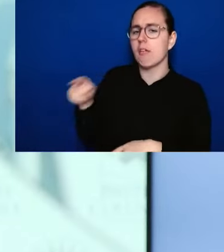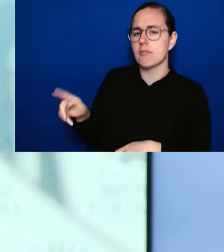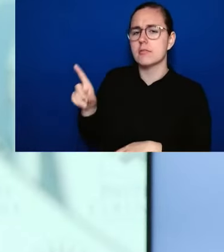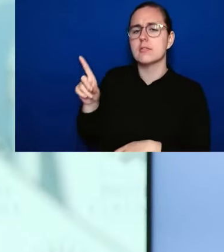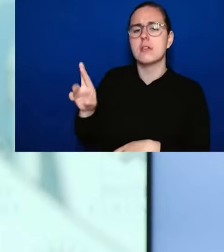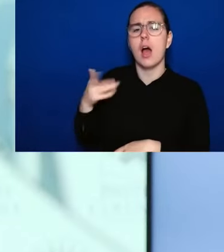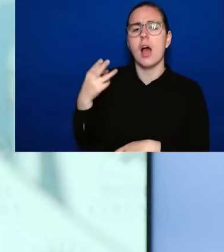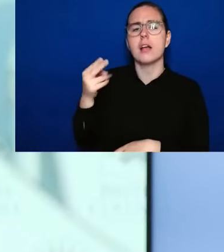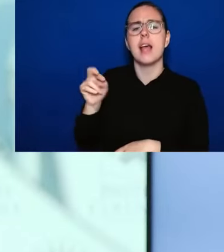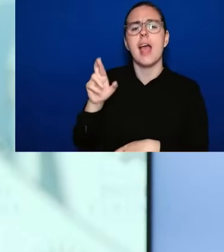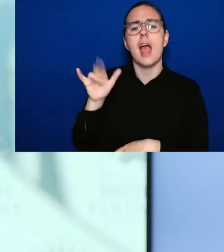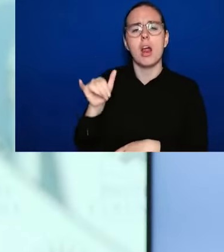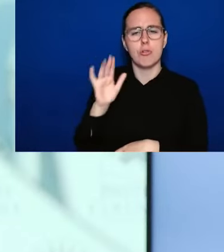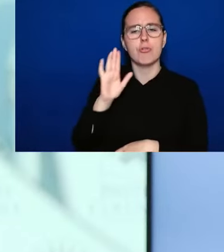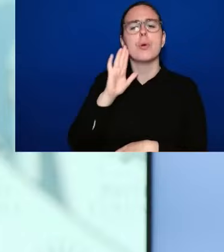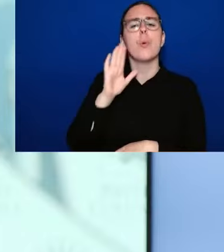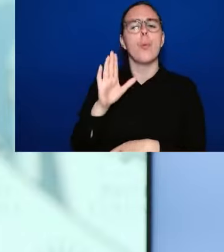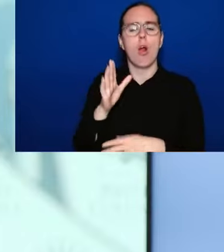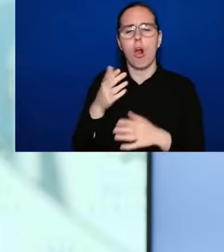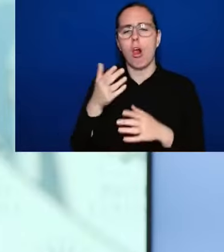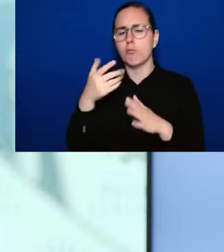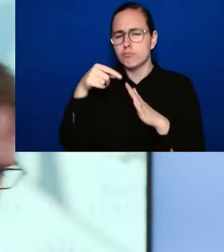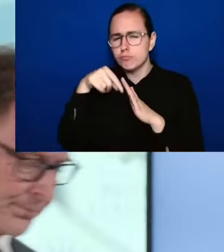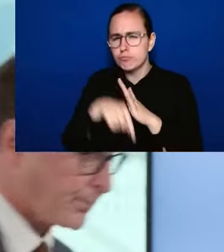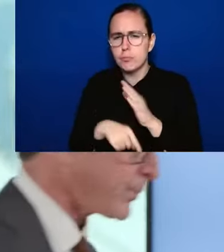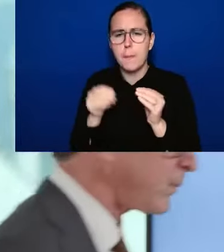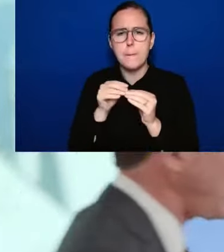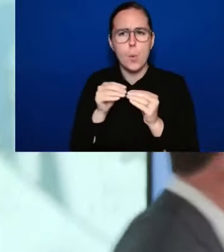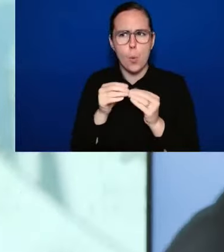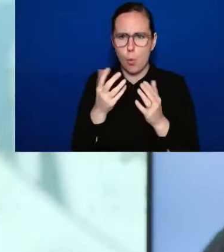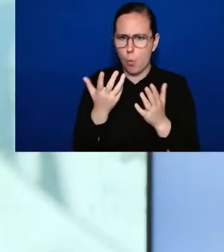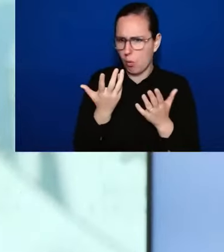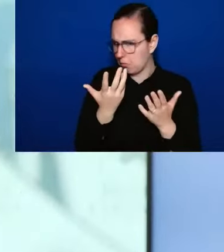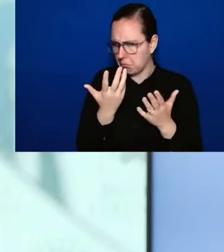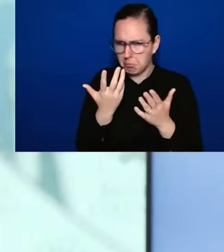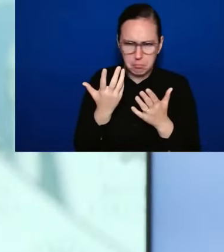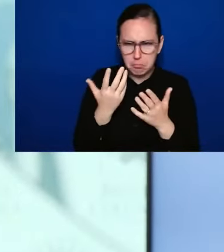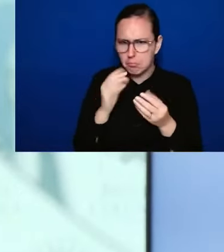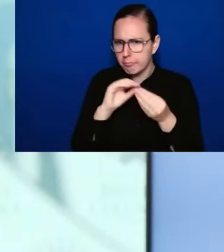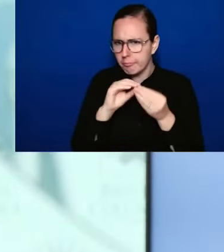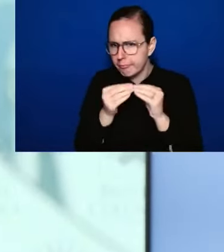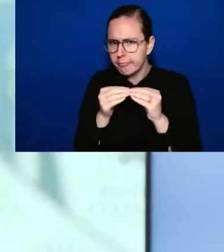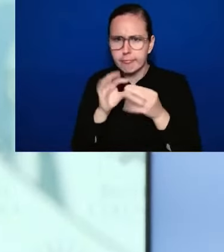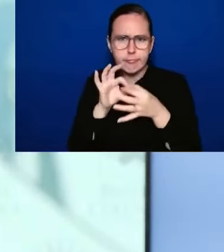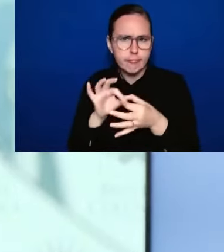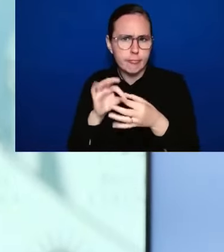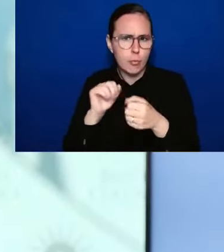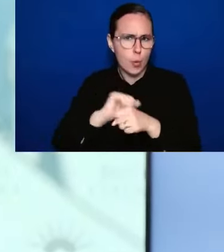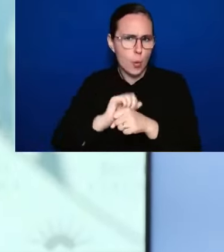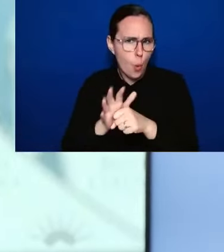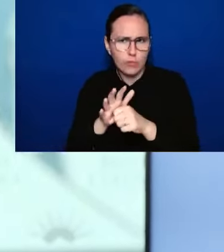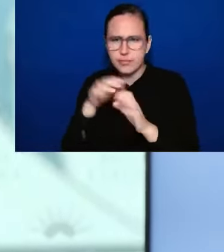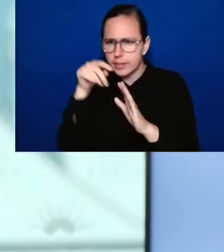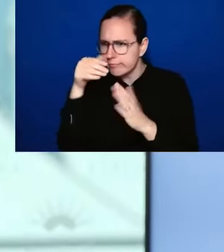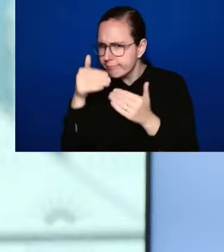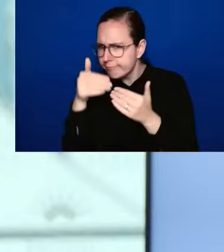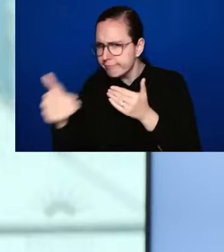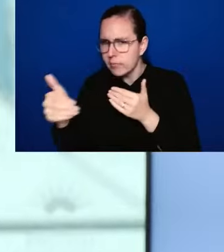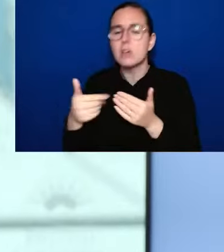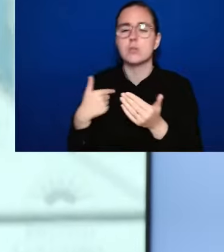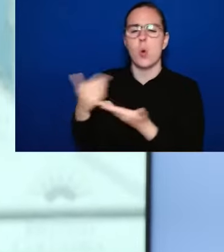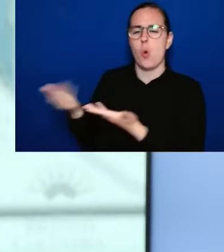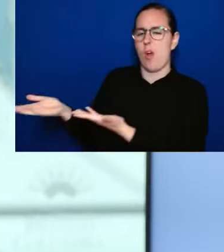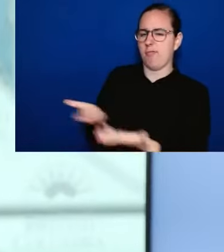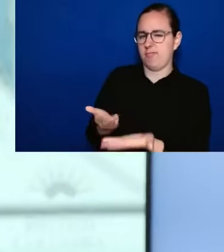to introduce. Dr money. Thank